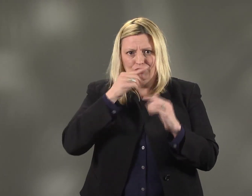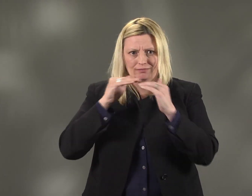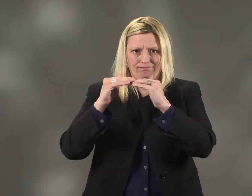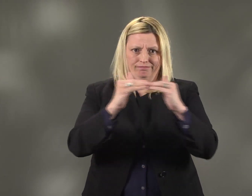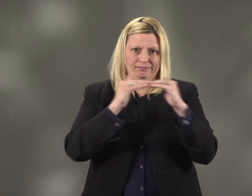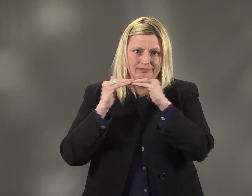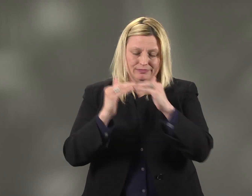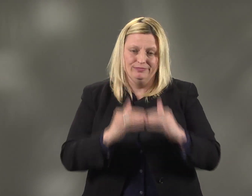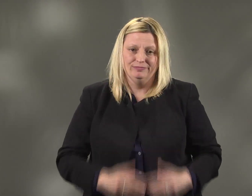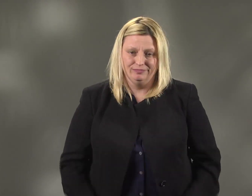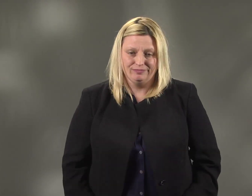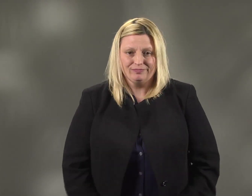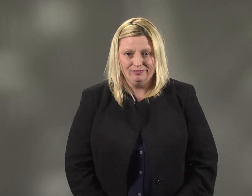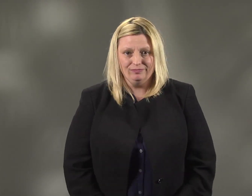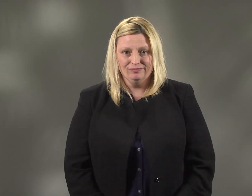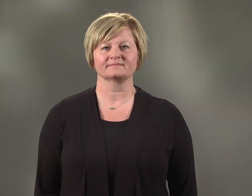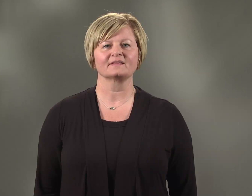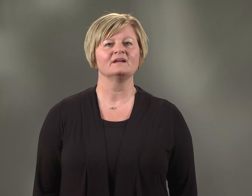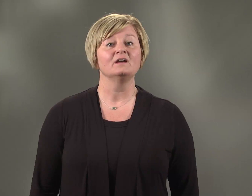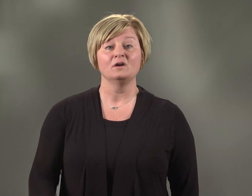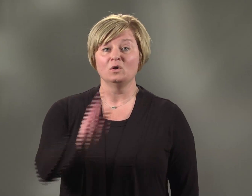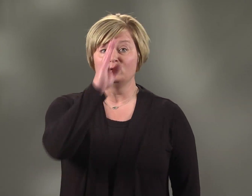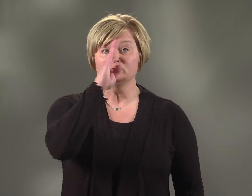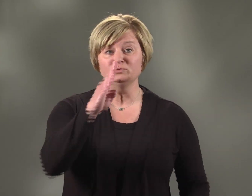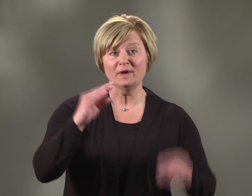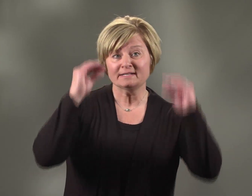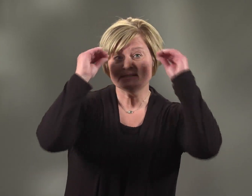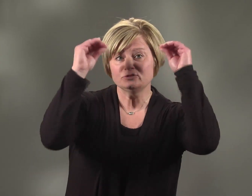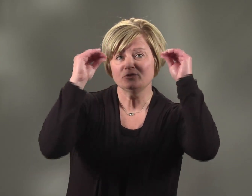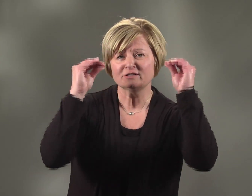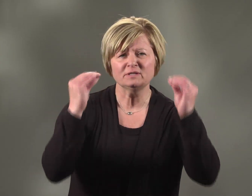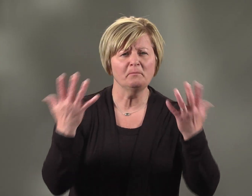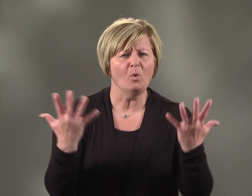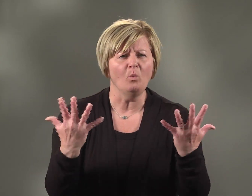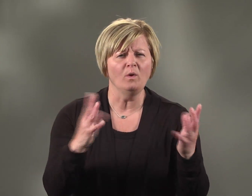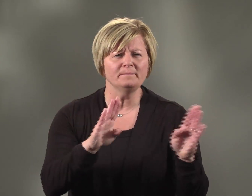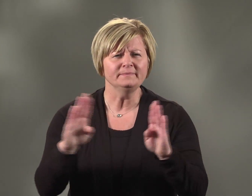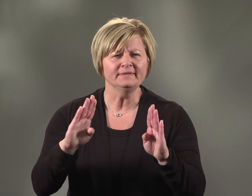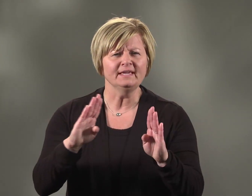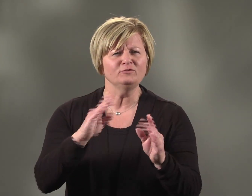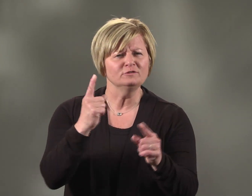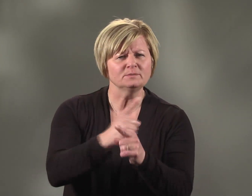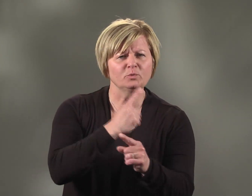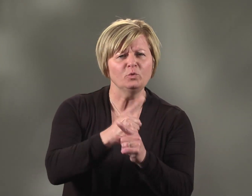or made fun of by hearing peers. Direct instruction about what behavior